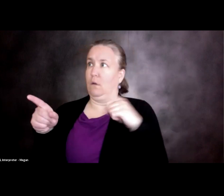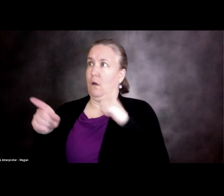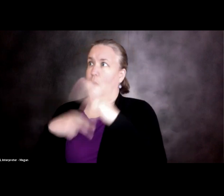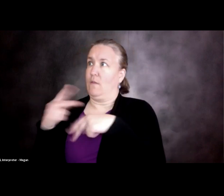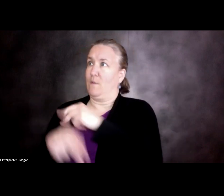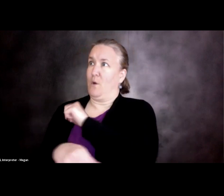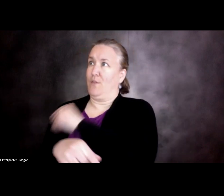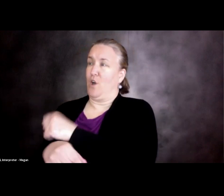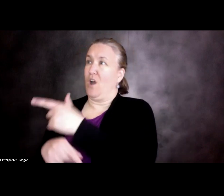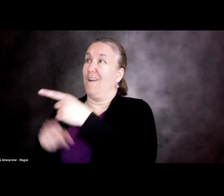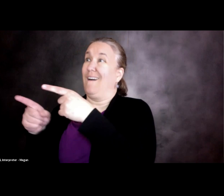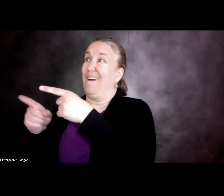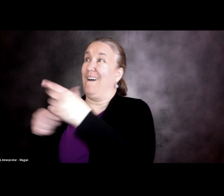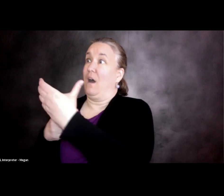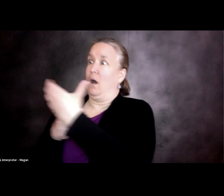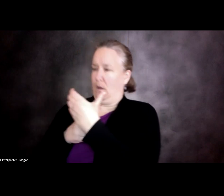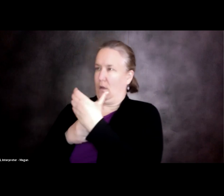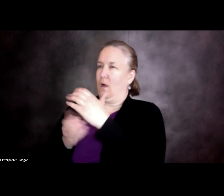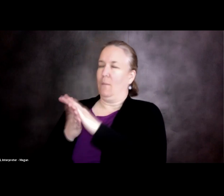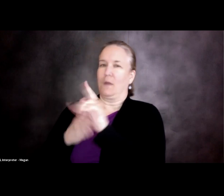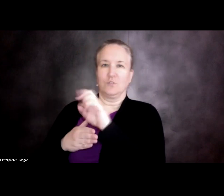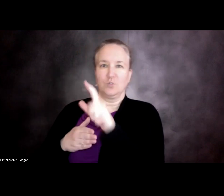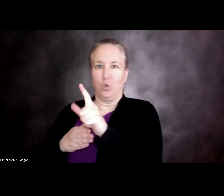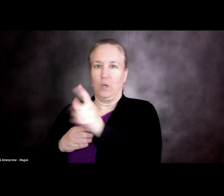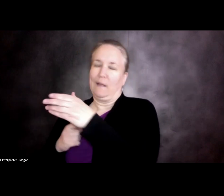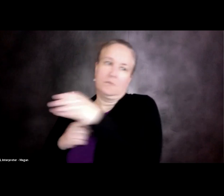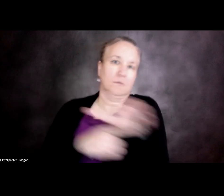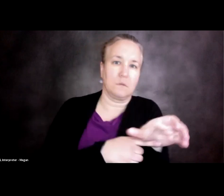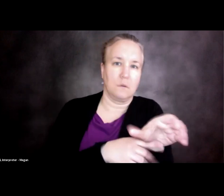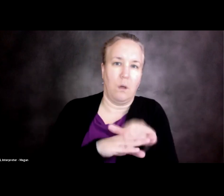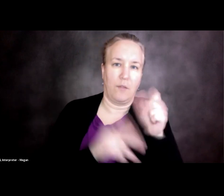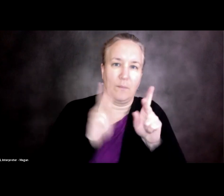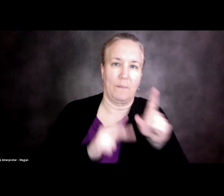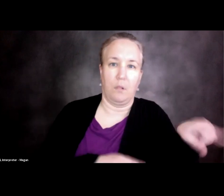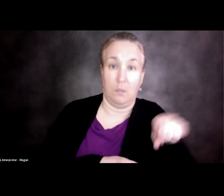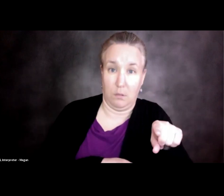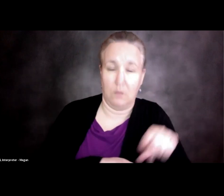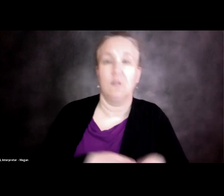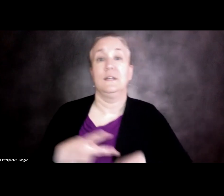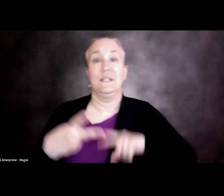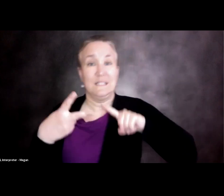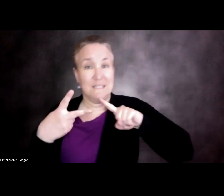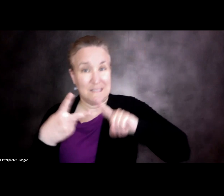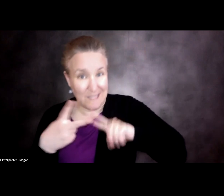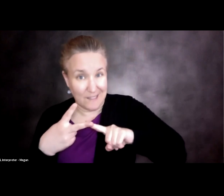becomes a tool he wields upon others. Second, Nwoye is helpful to think